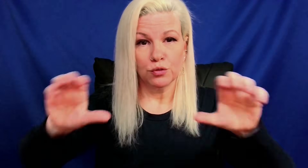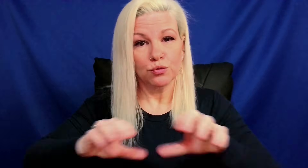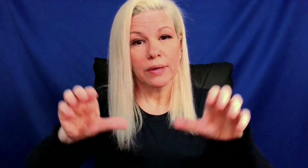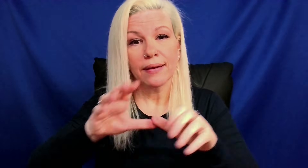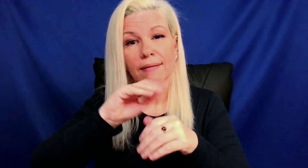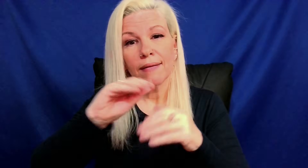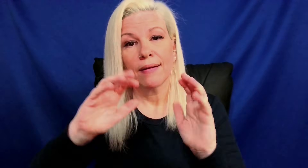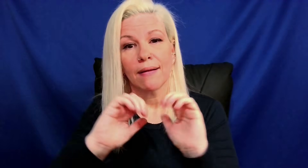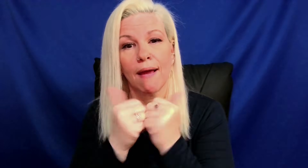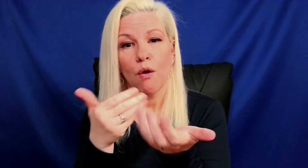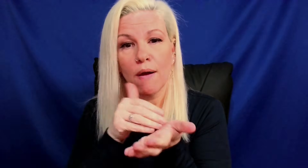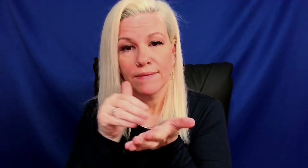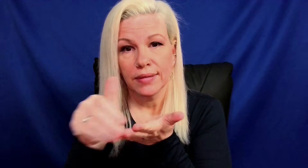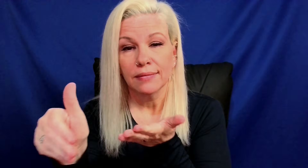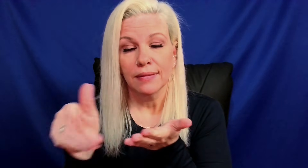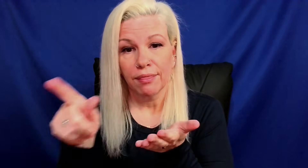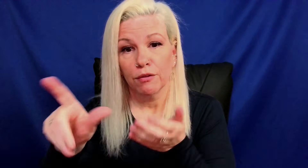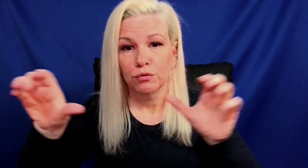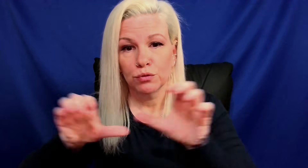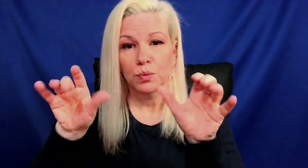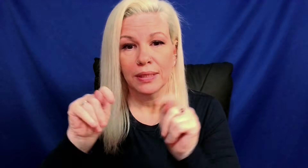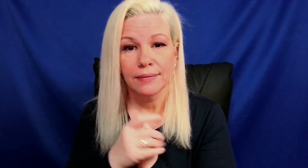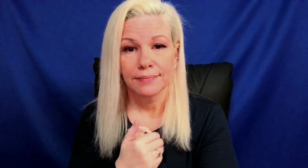and how often they are doing it.